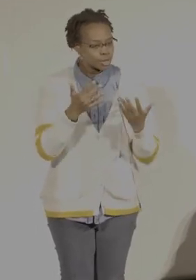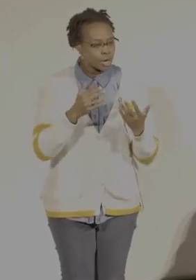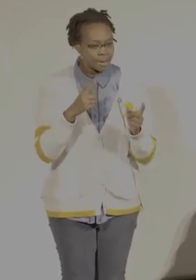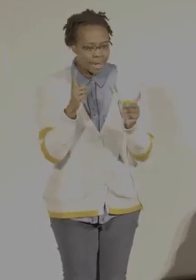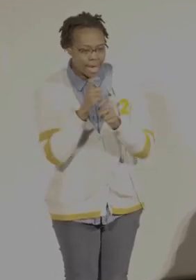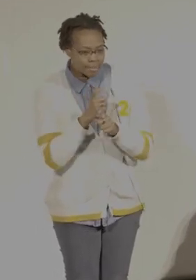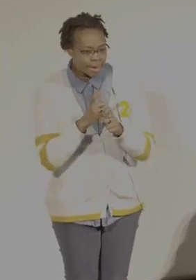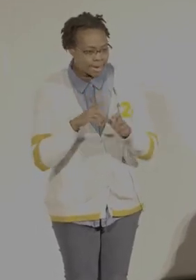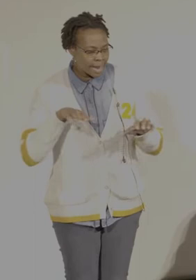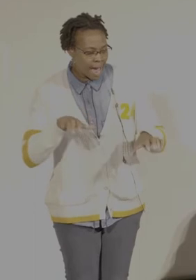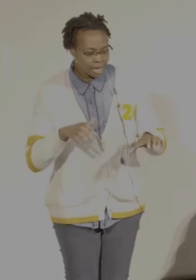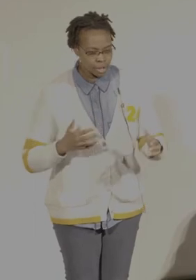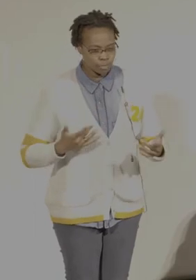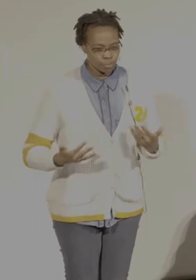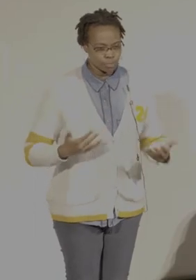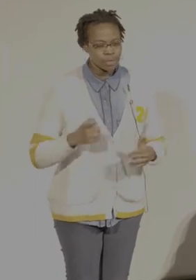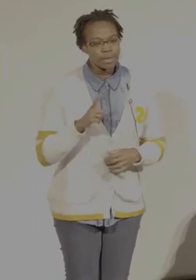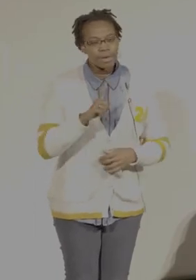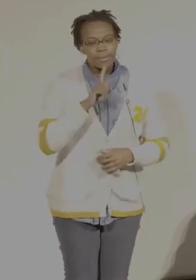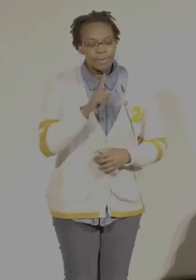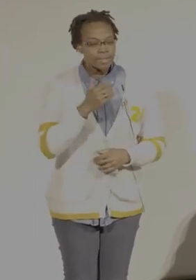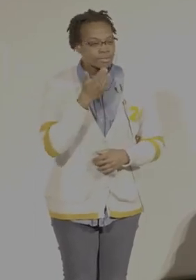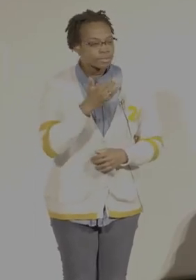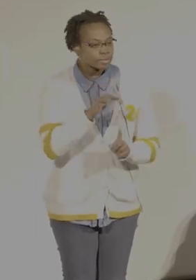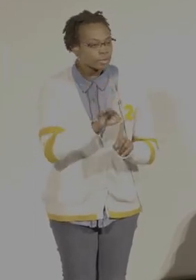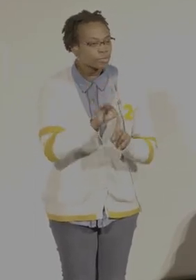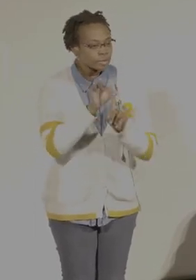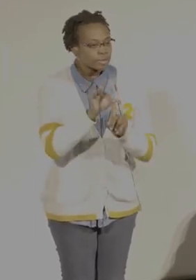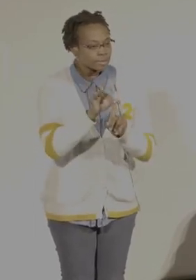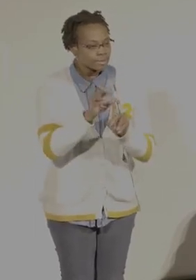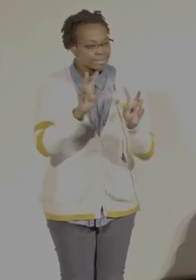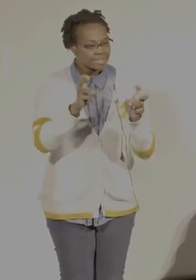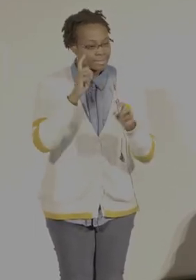and had the makings of a really unique subject for a film.